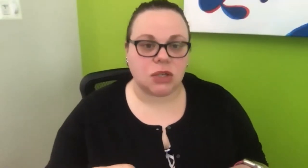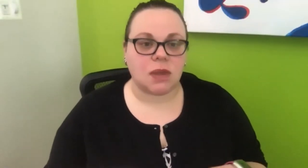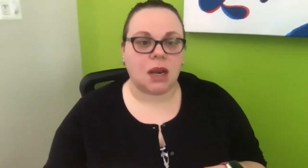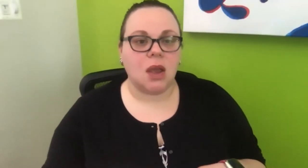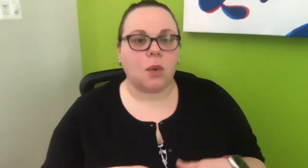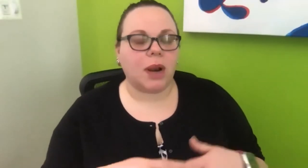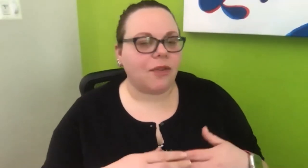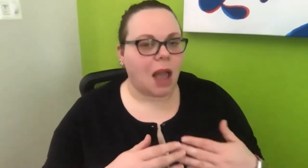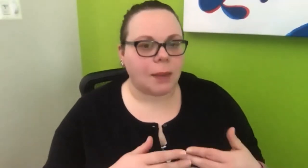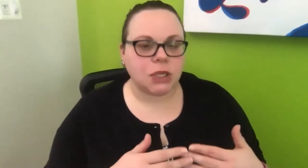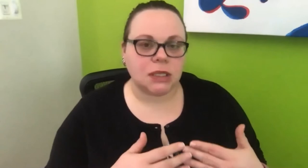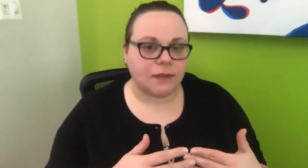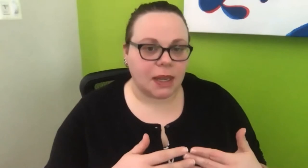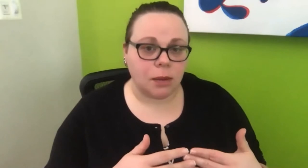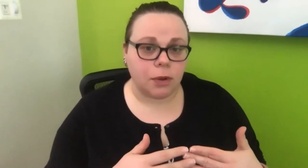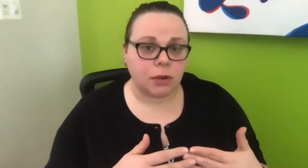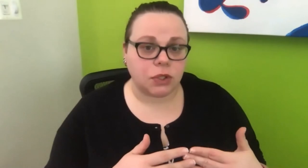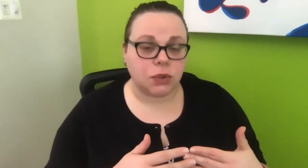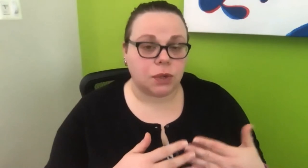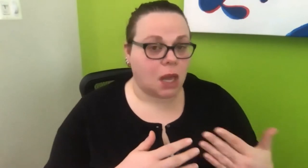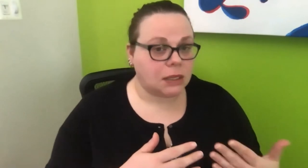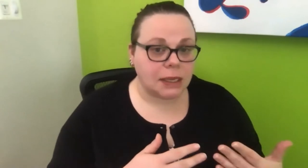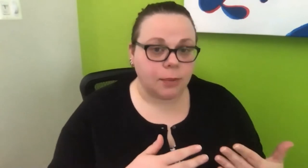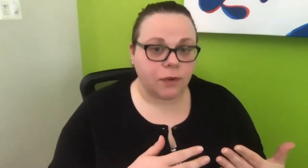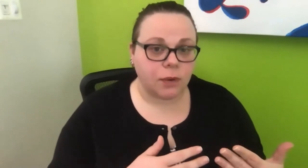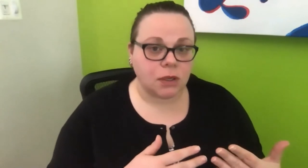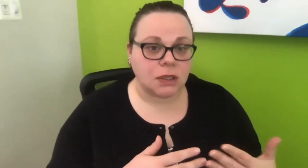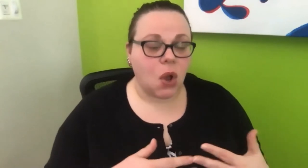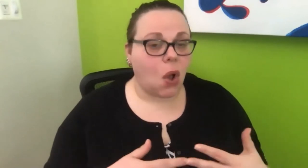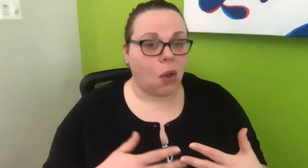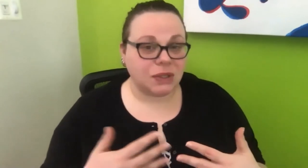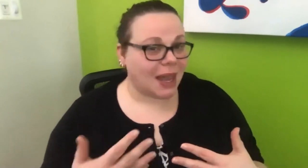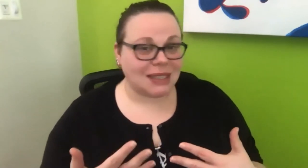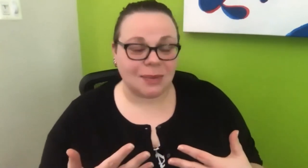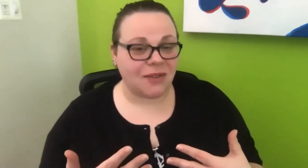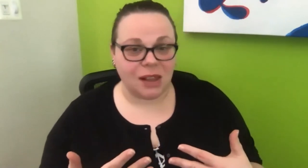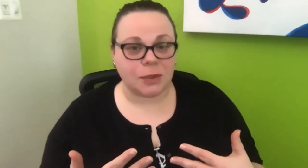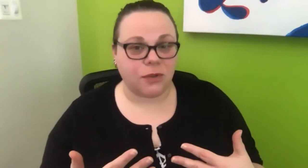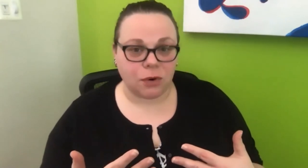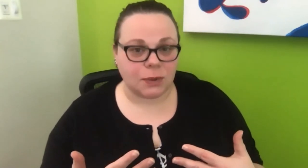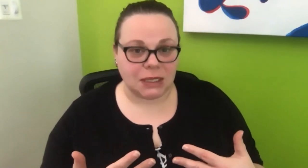whatever option is available to nondisabled voters also has to be available to voters with disabilities.